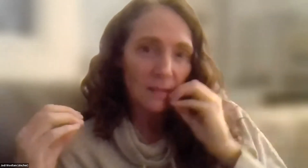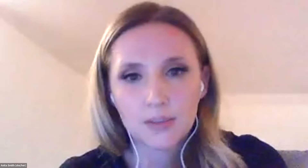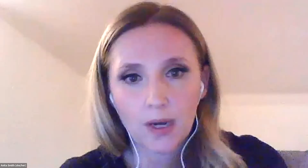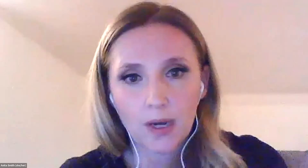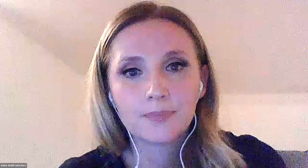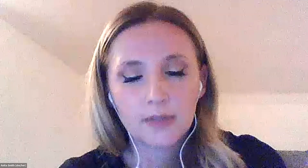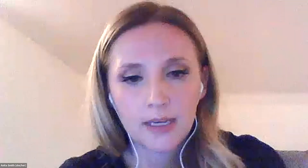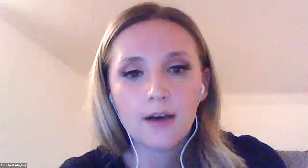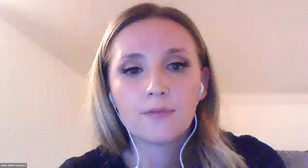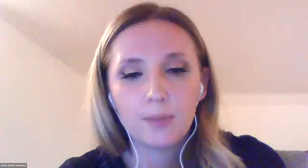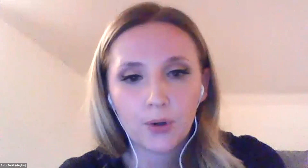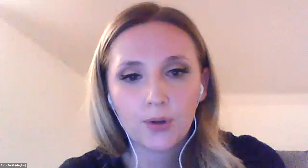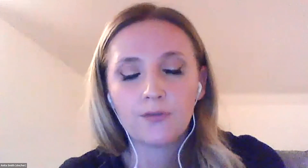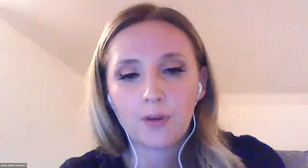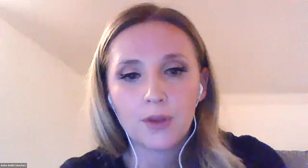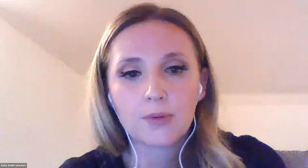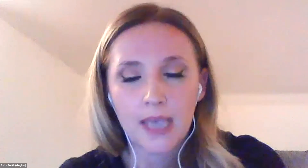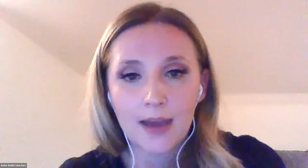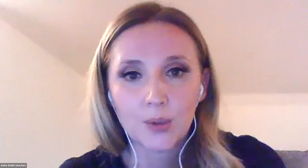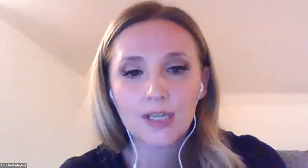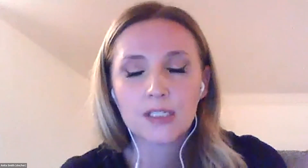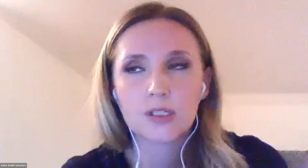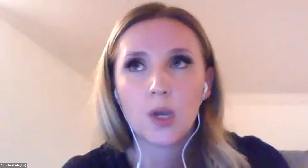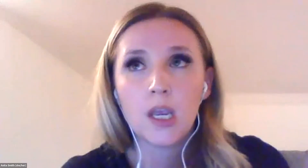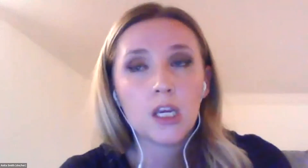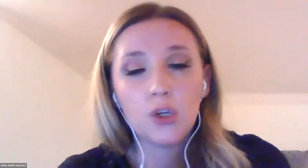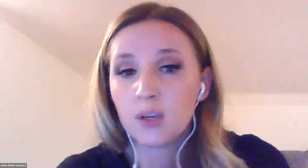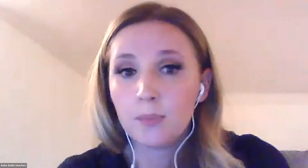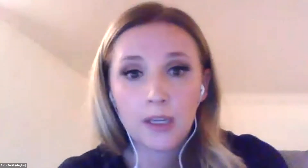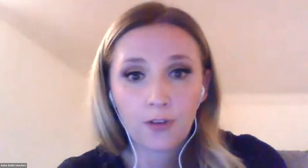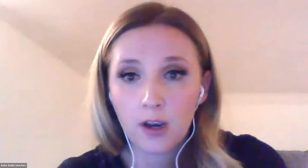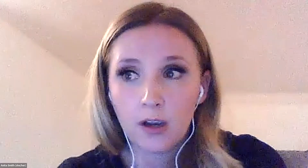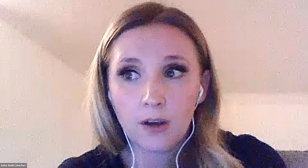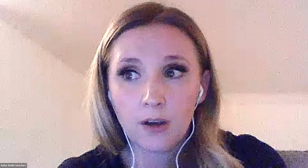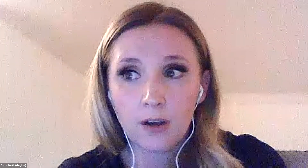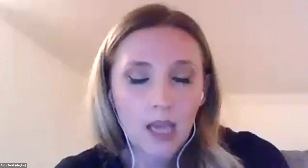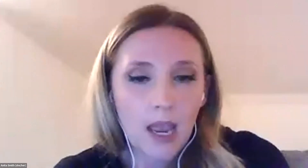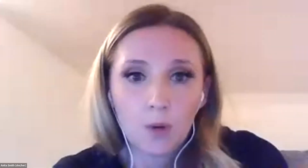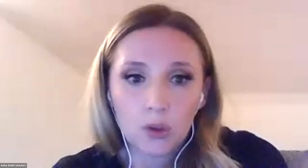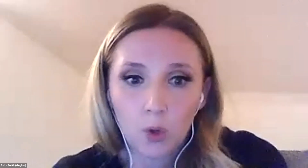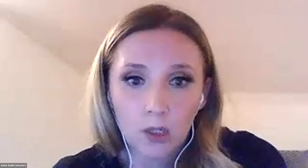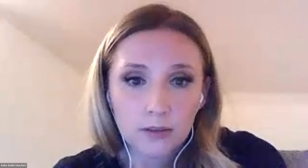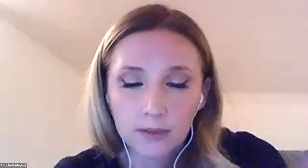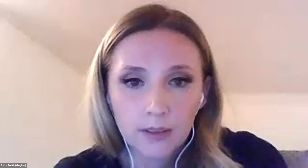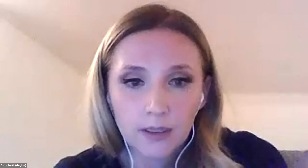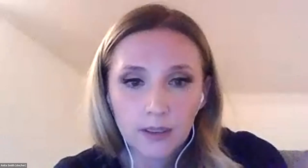That's right. We pull them from those categories. So, you can be from anywhere in the world